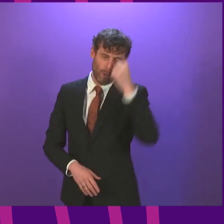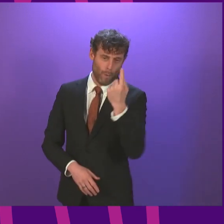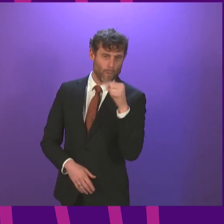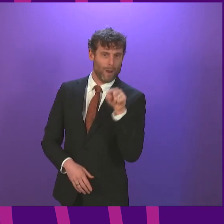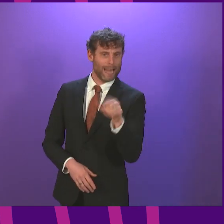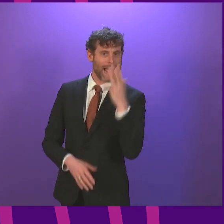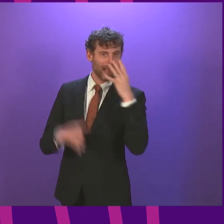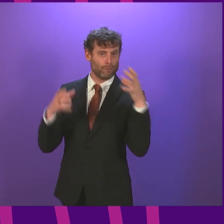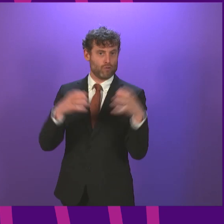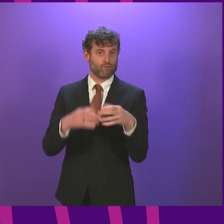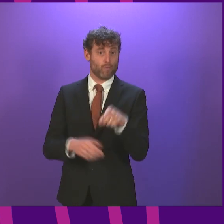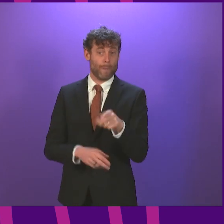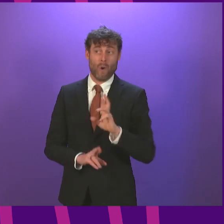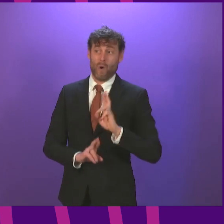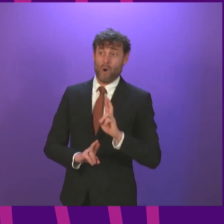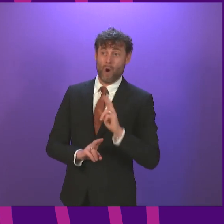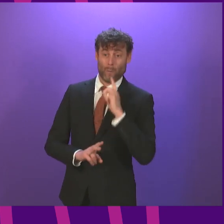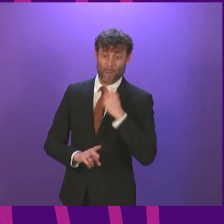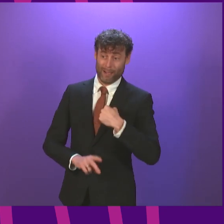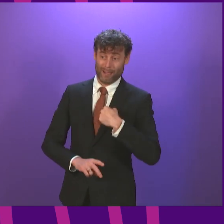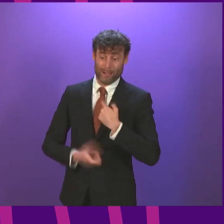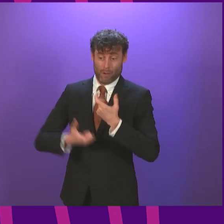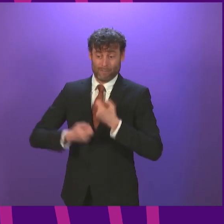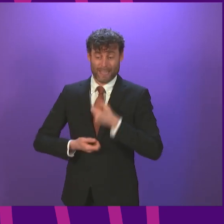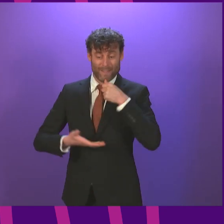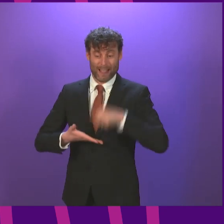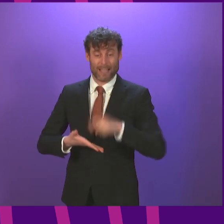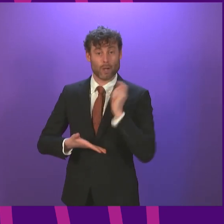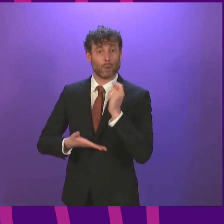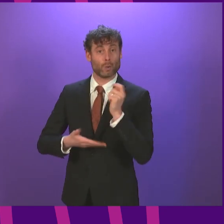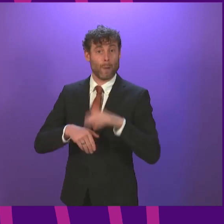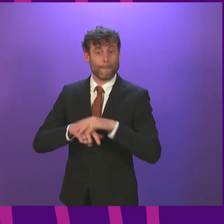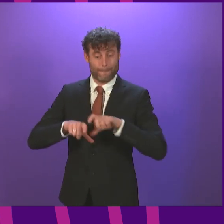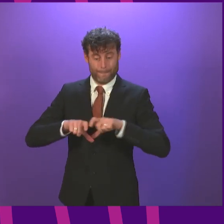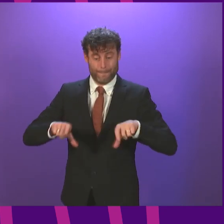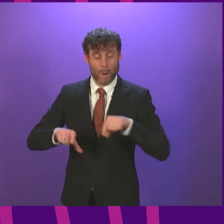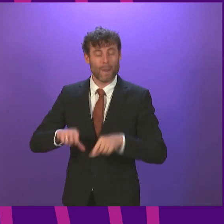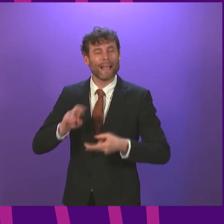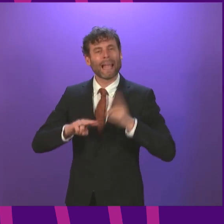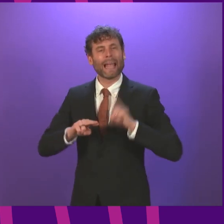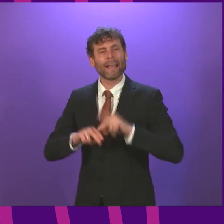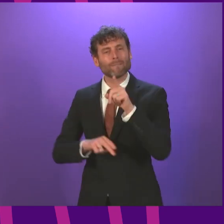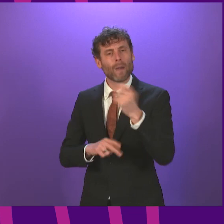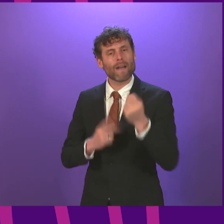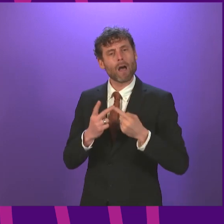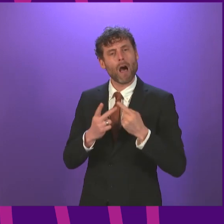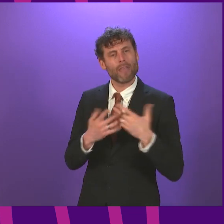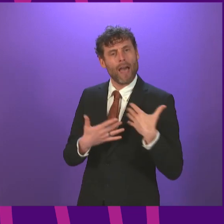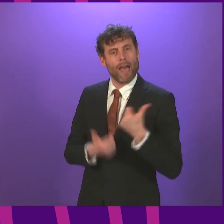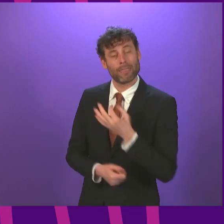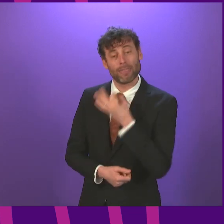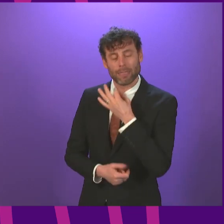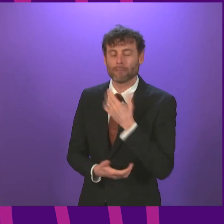get the blue envelope in the not-too-distant future. Particularly for those who have an underlying health condition, I absolutely understand the anxiety of waiting for their